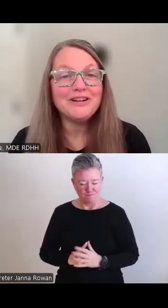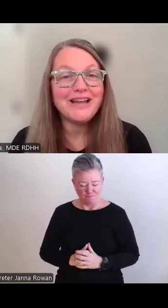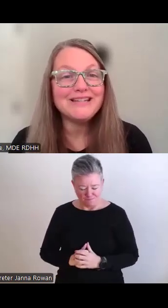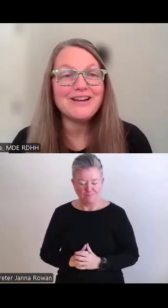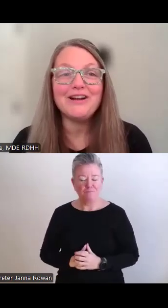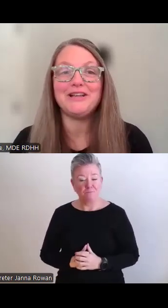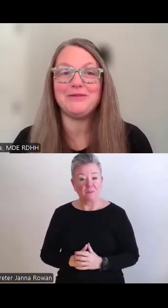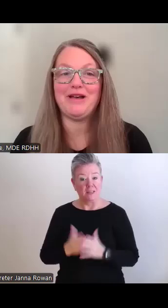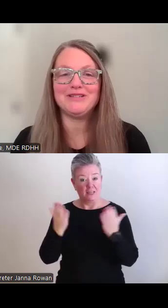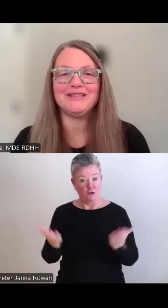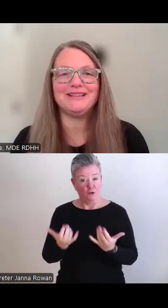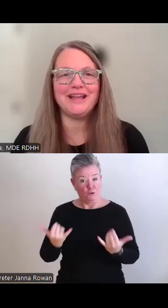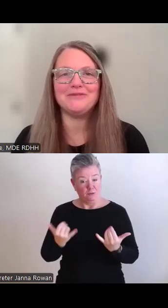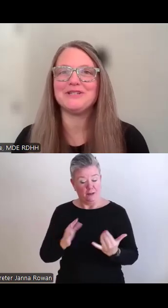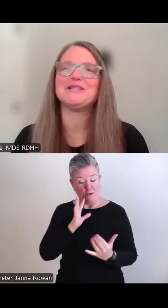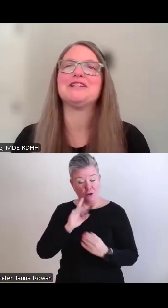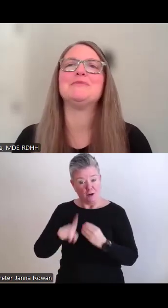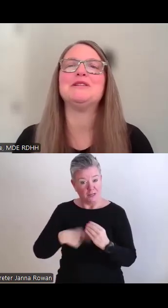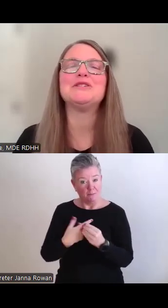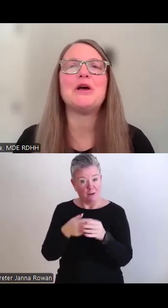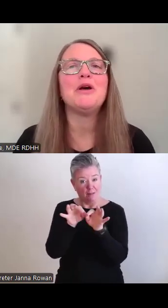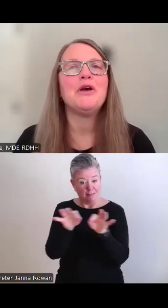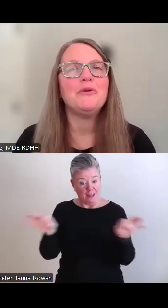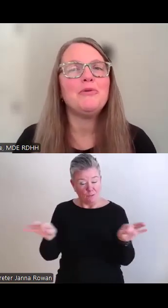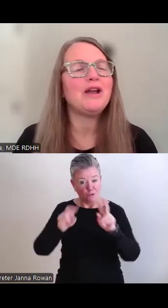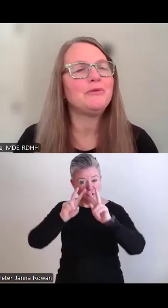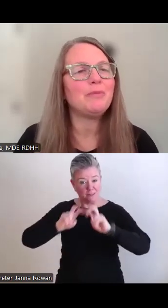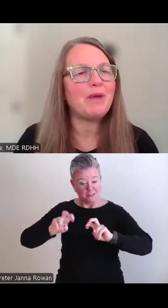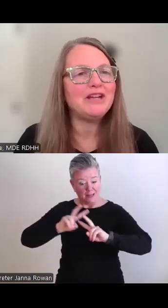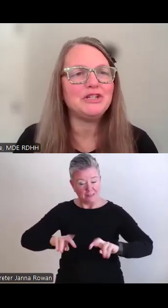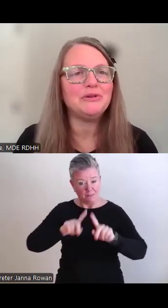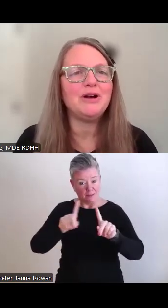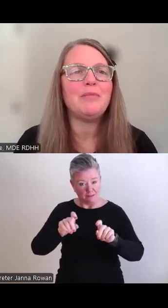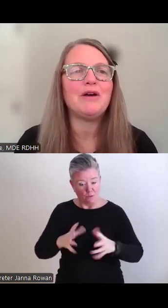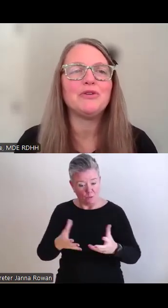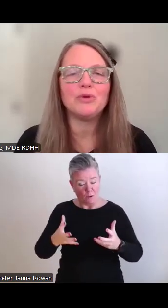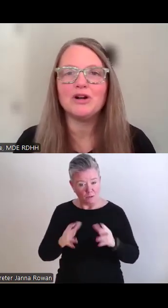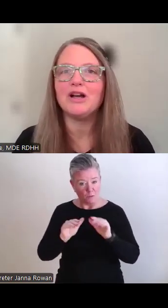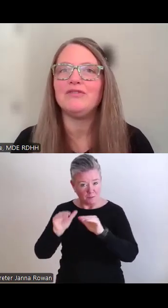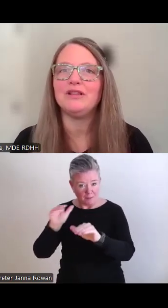here today talking about language assessments. So, we want to remind you about the work of the